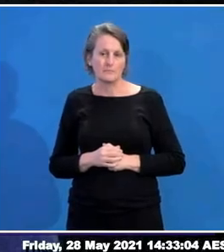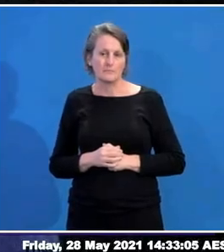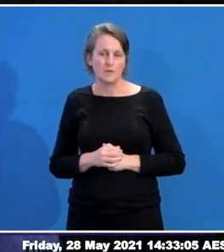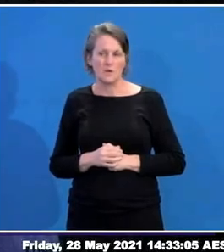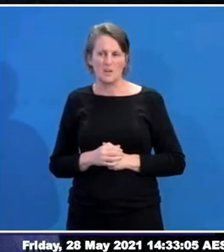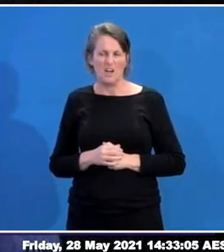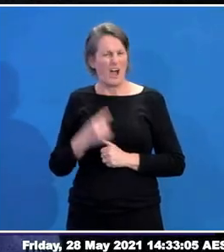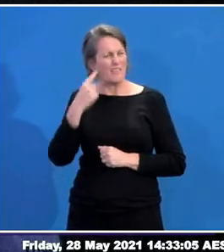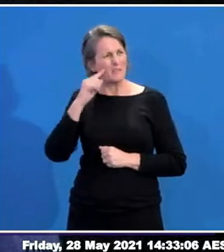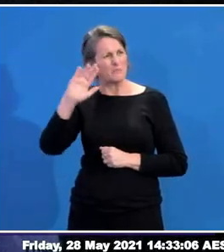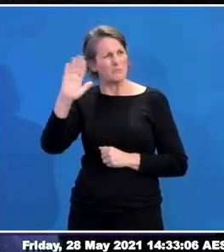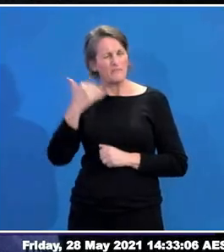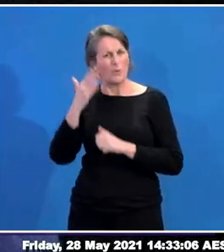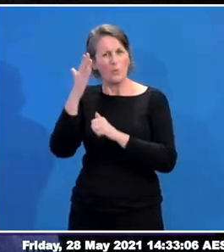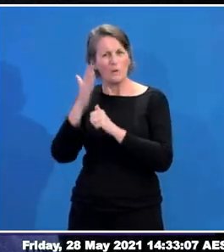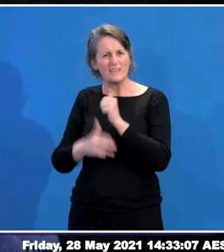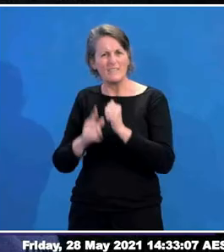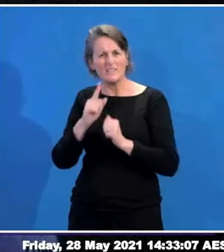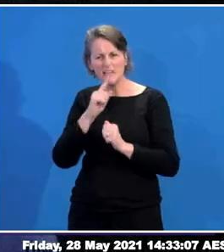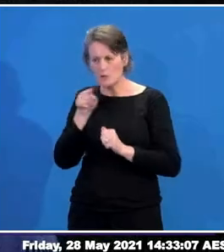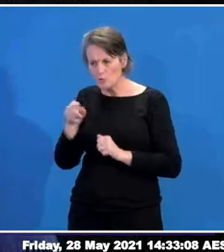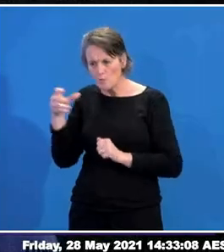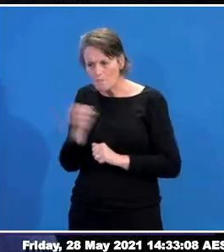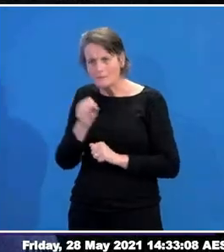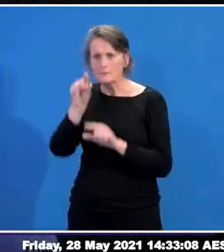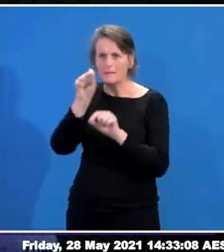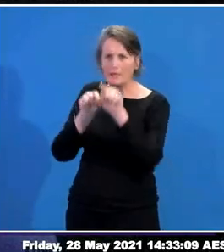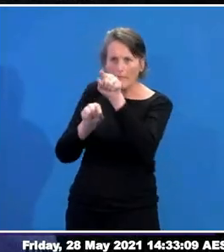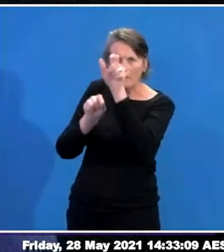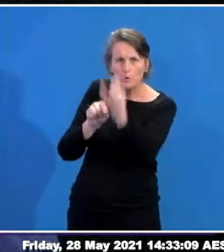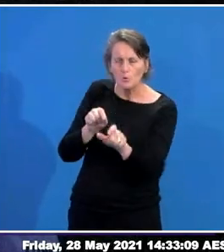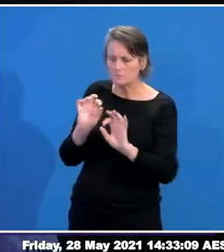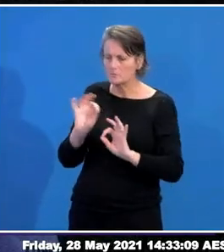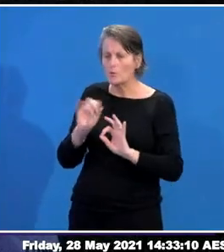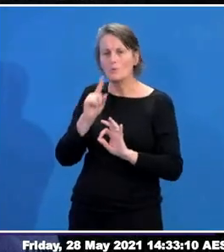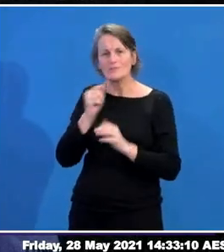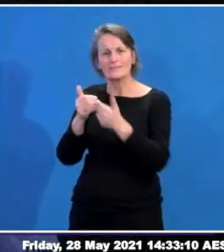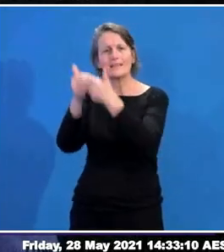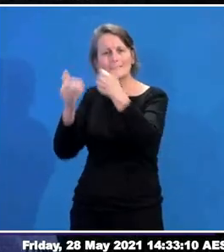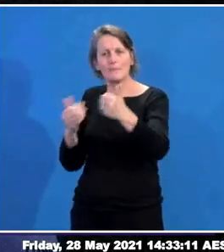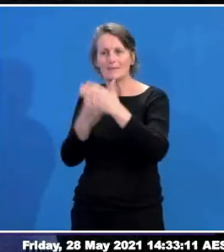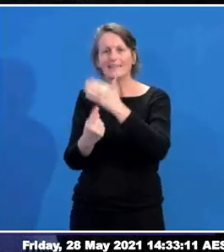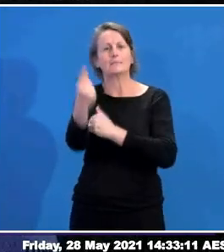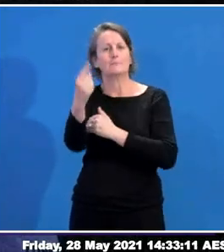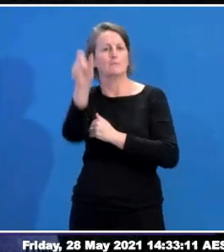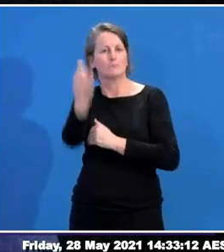who a provider can go to. We're looking for a third party examination.